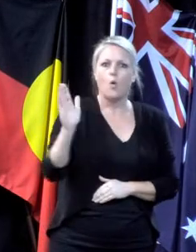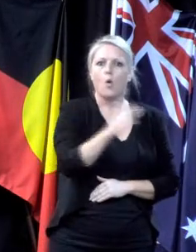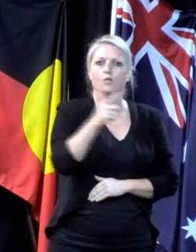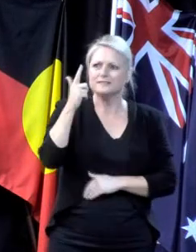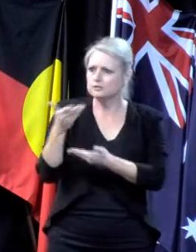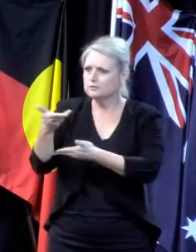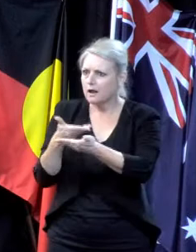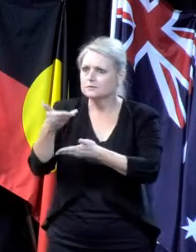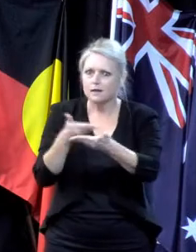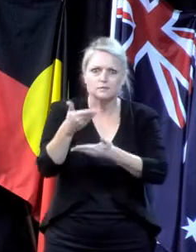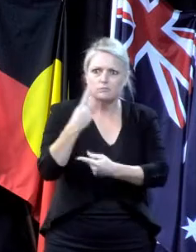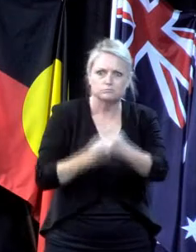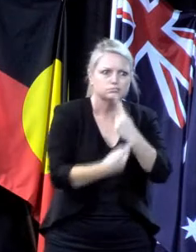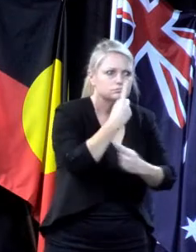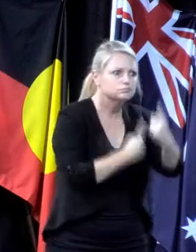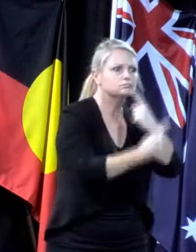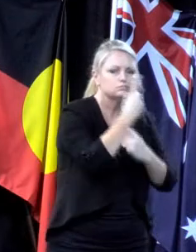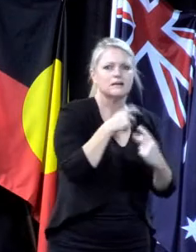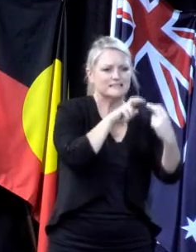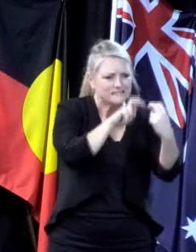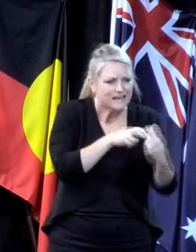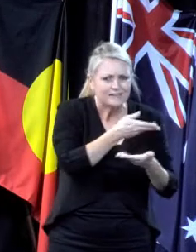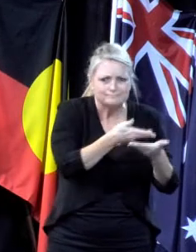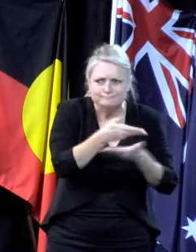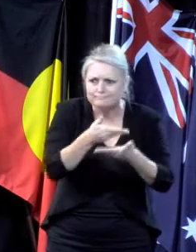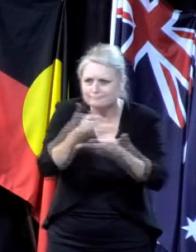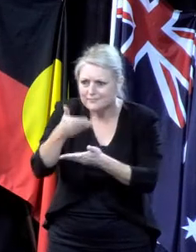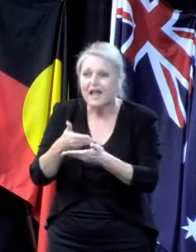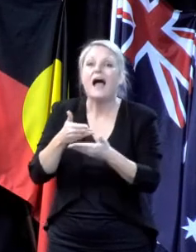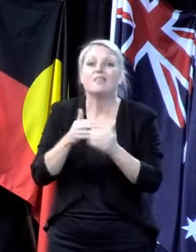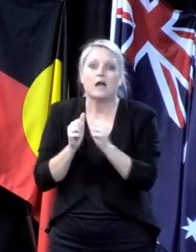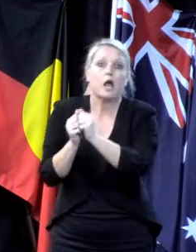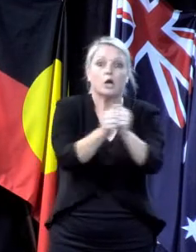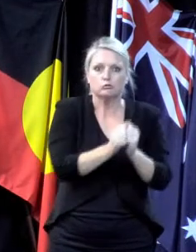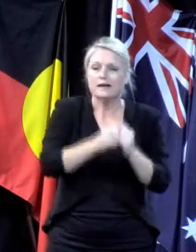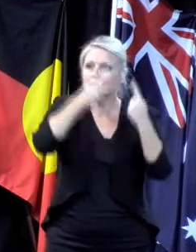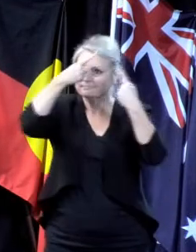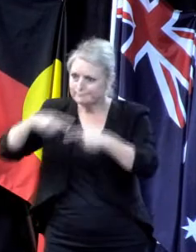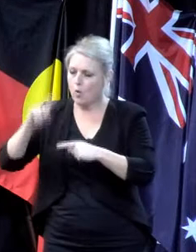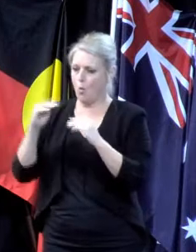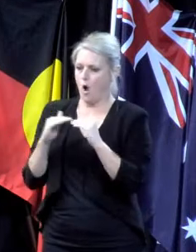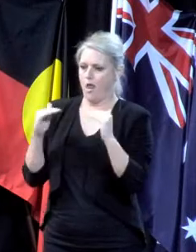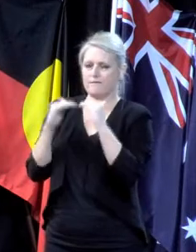sit with them to all come up with a consensus of what category and which level we’re actually going to record that student under